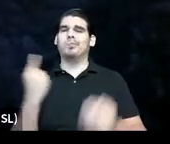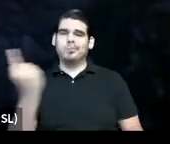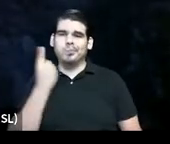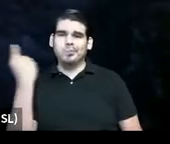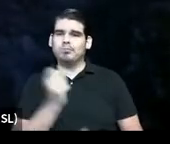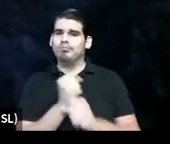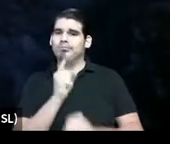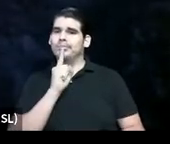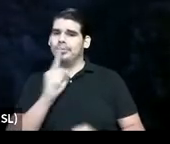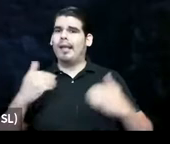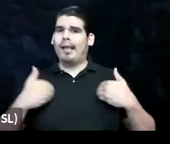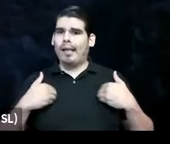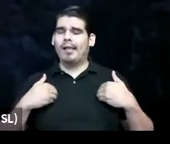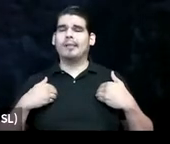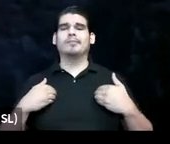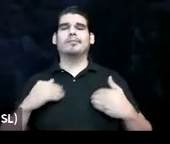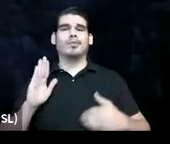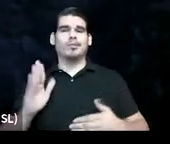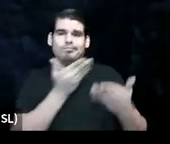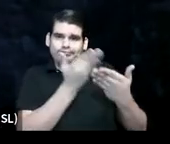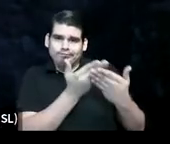approved or even sponsored so that's something to also think about as well.